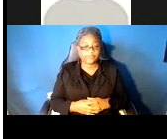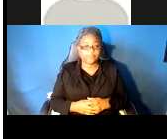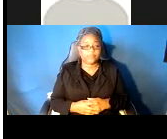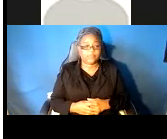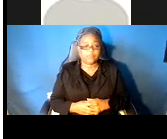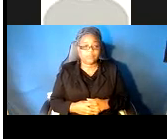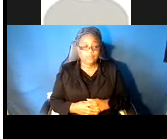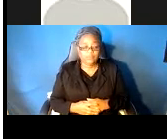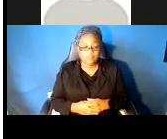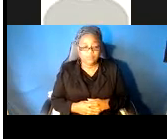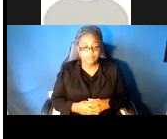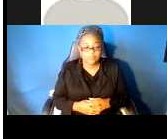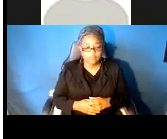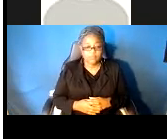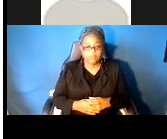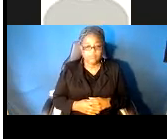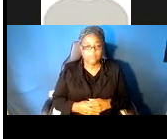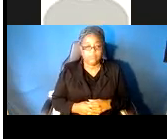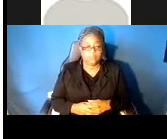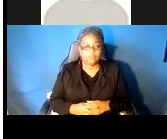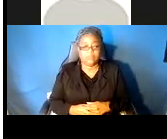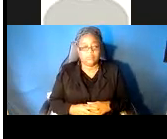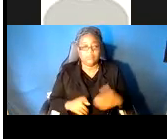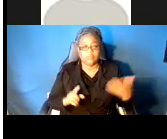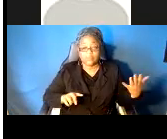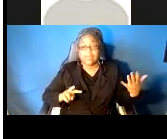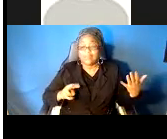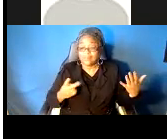We are on our second question and answer slide,